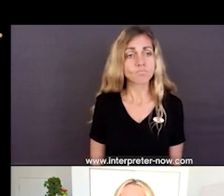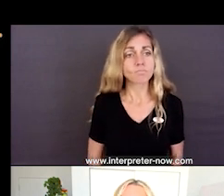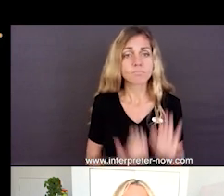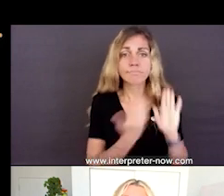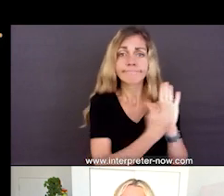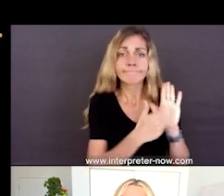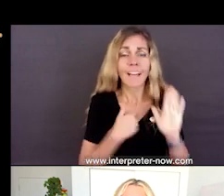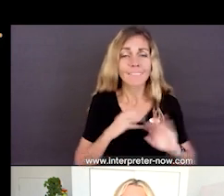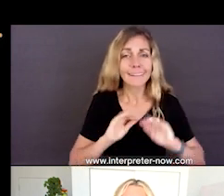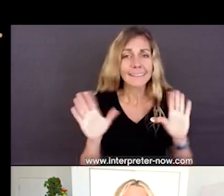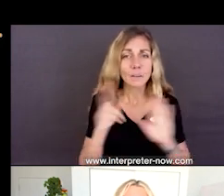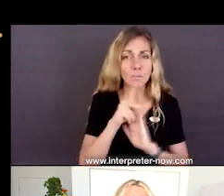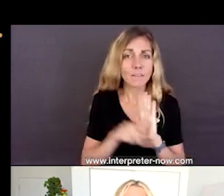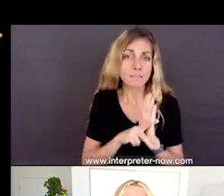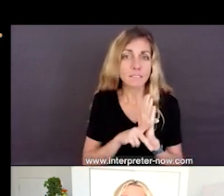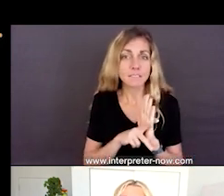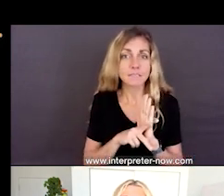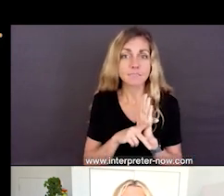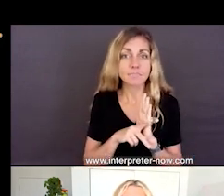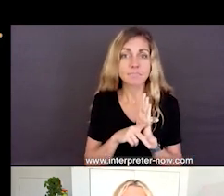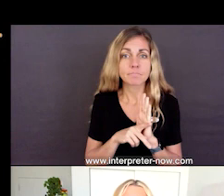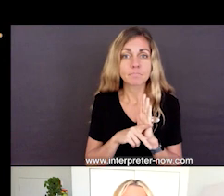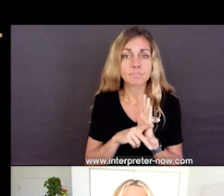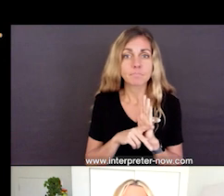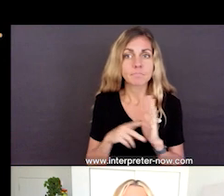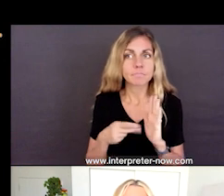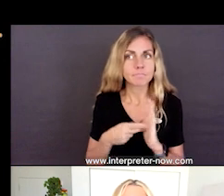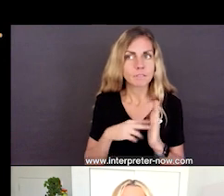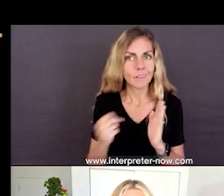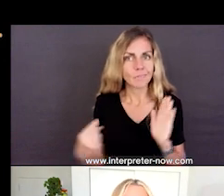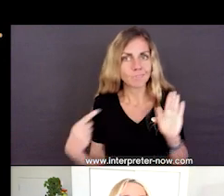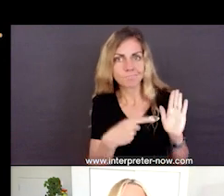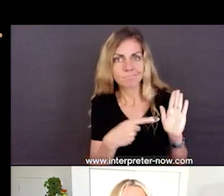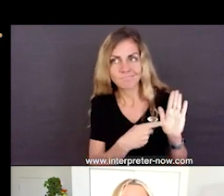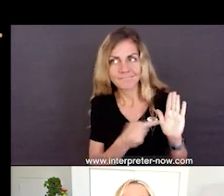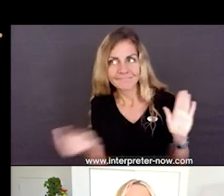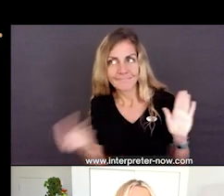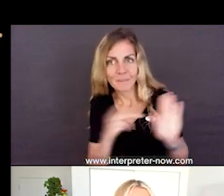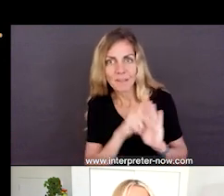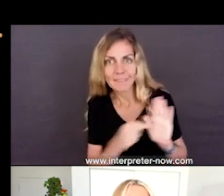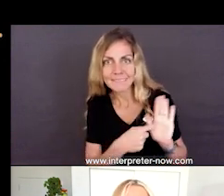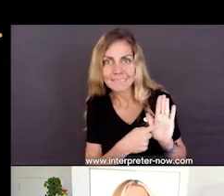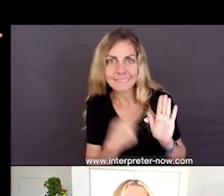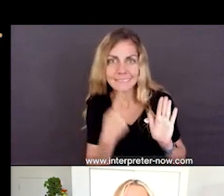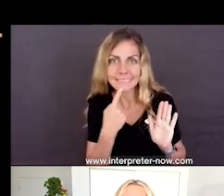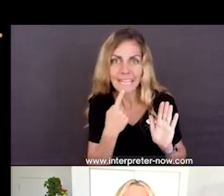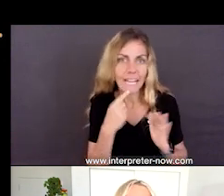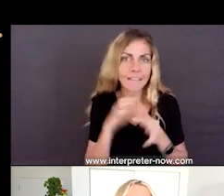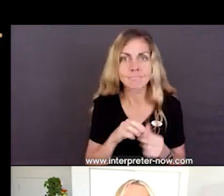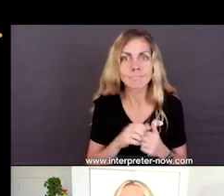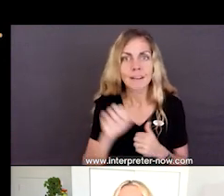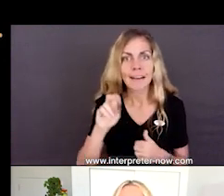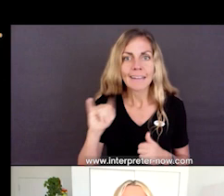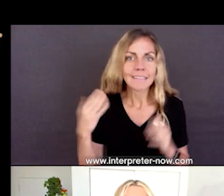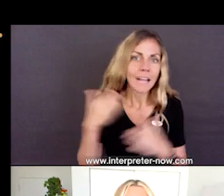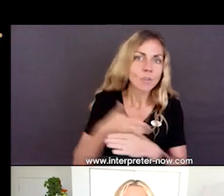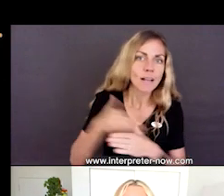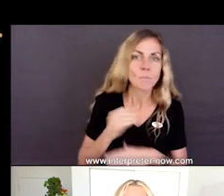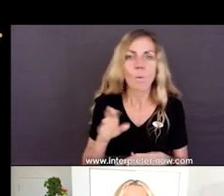Have clear policies in place, so that you can refer to your policies around anti-harassment,